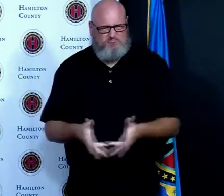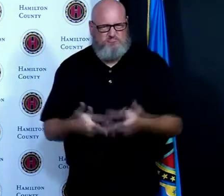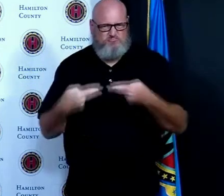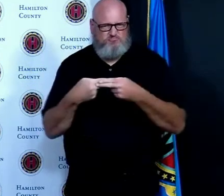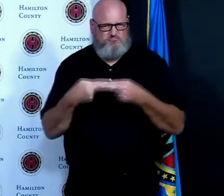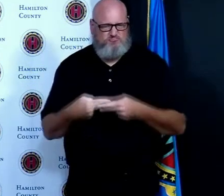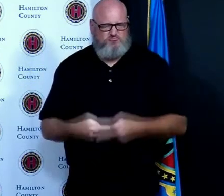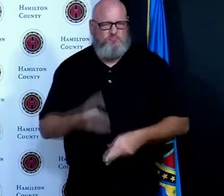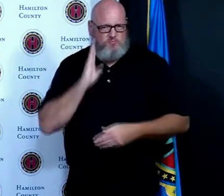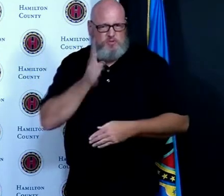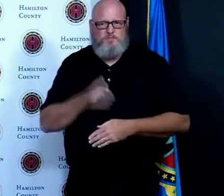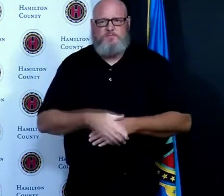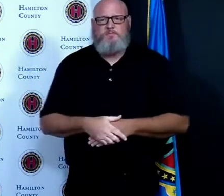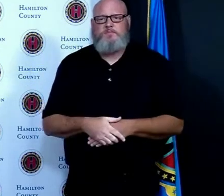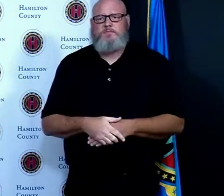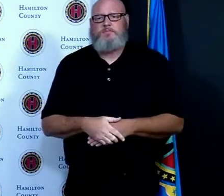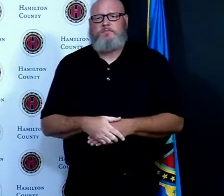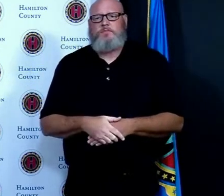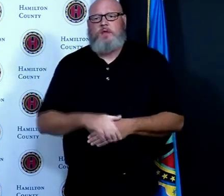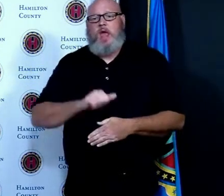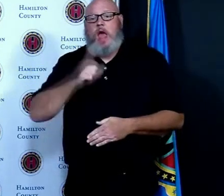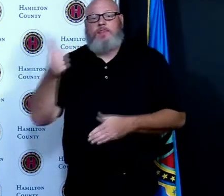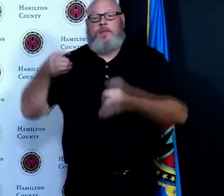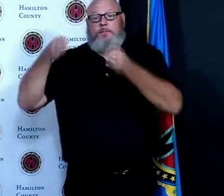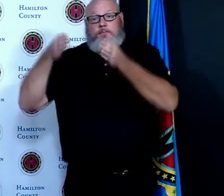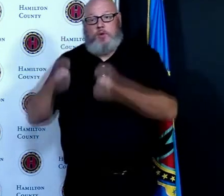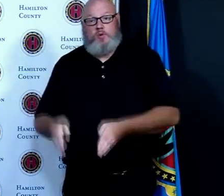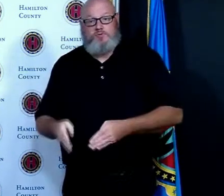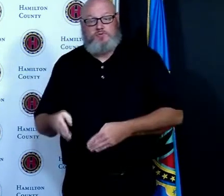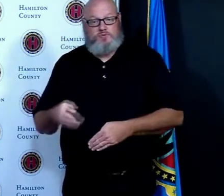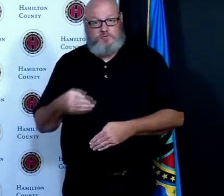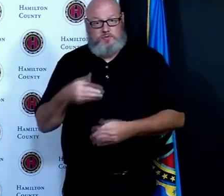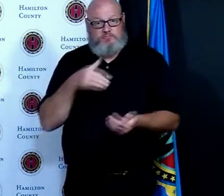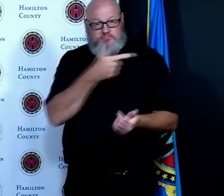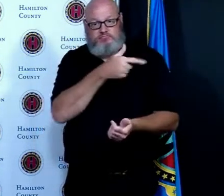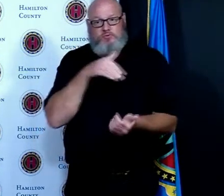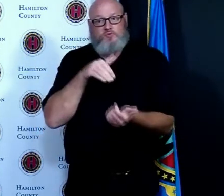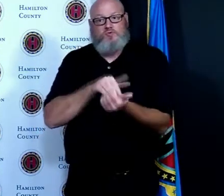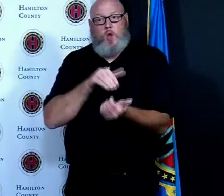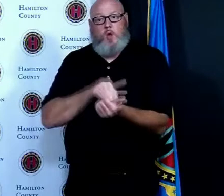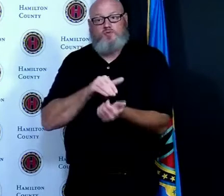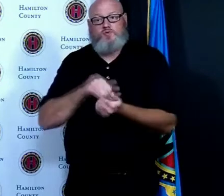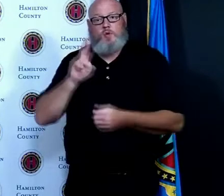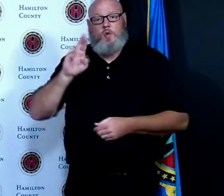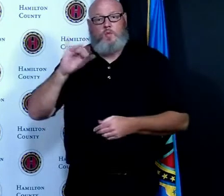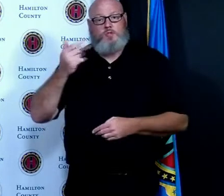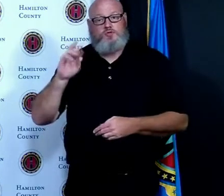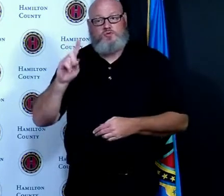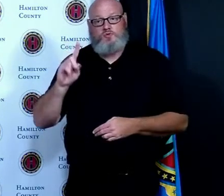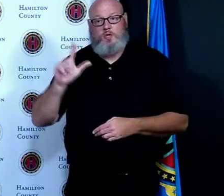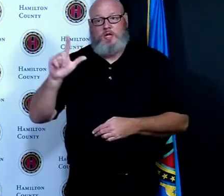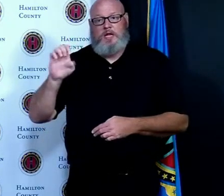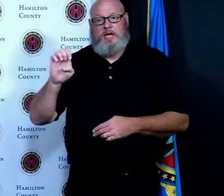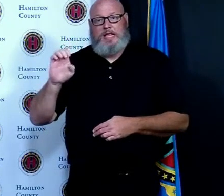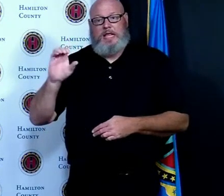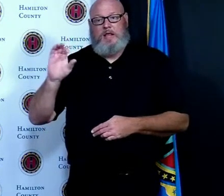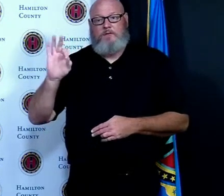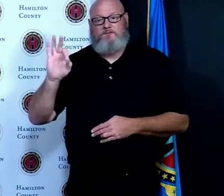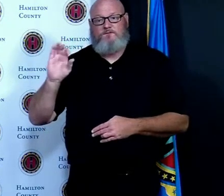he is really a rock star in this community and a liaison in this community between ourselves